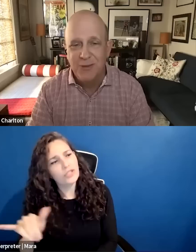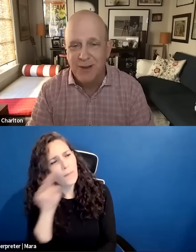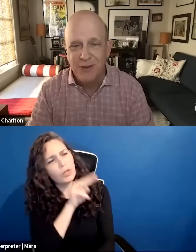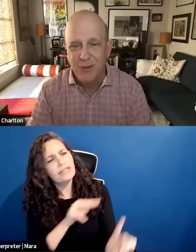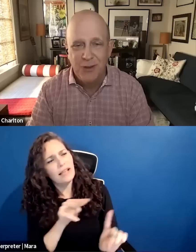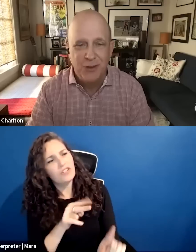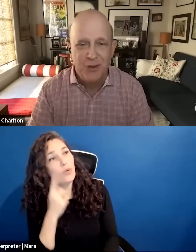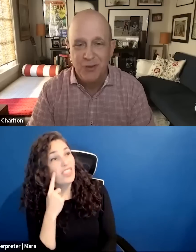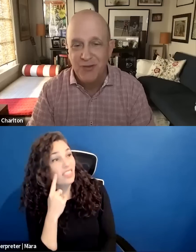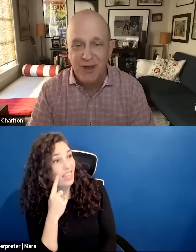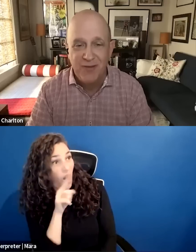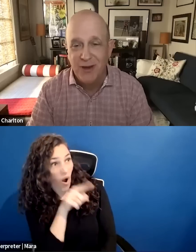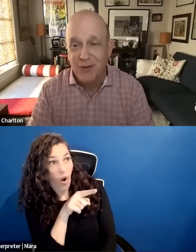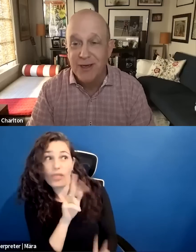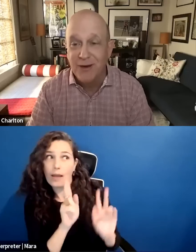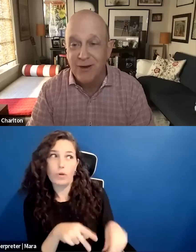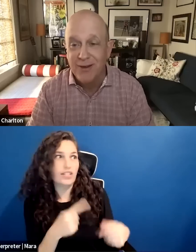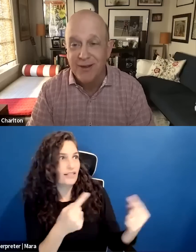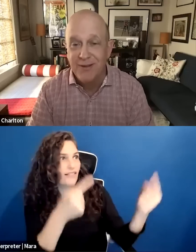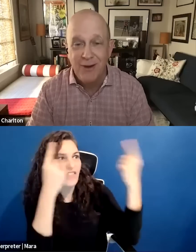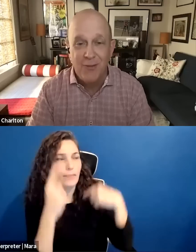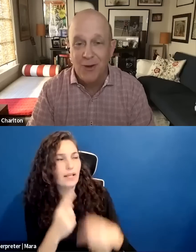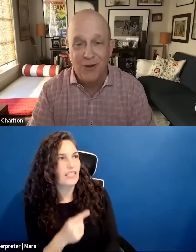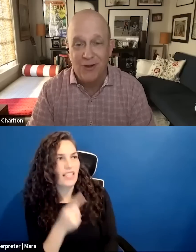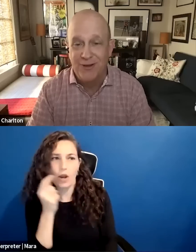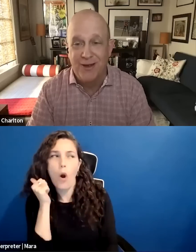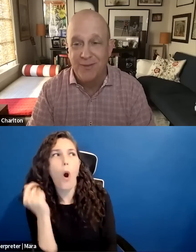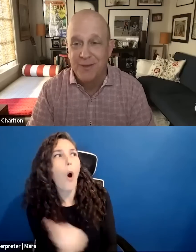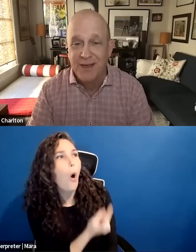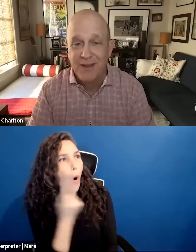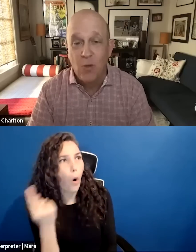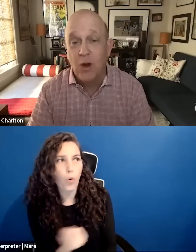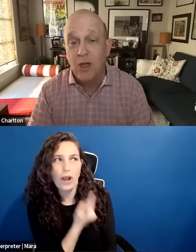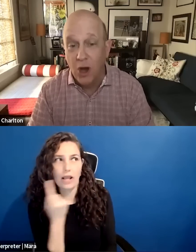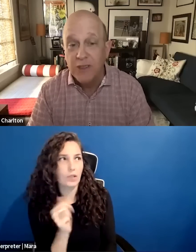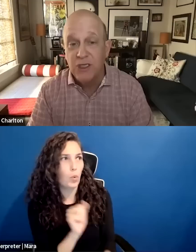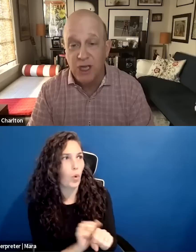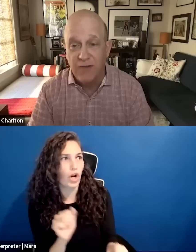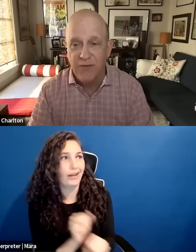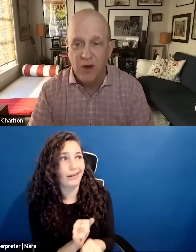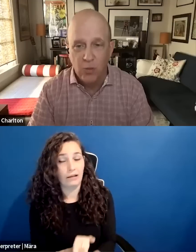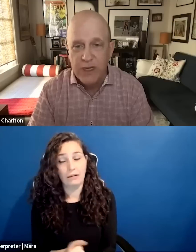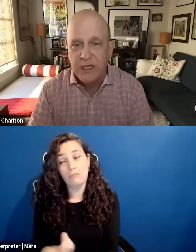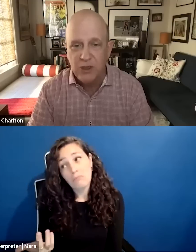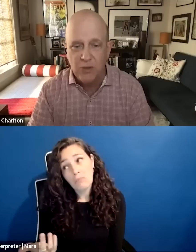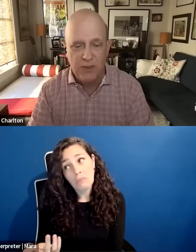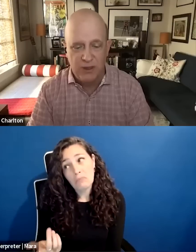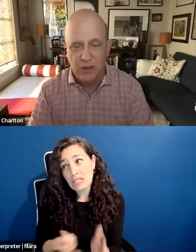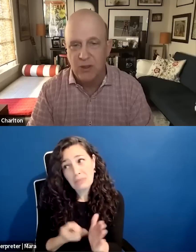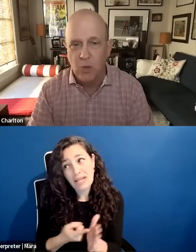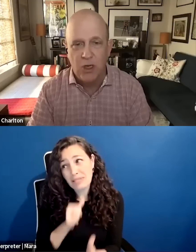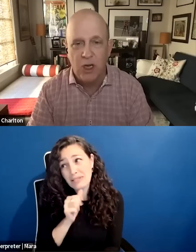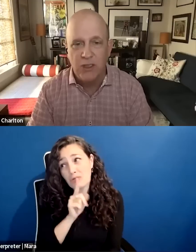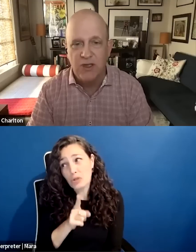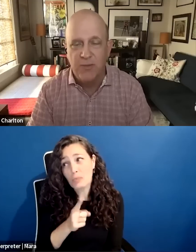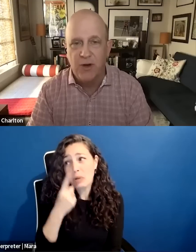and sometimes they're only doing a movie every other year. They're not working all the time. They're working on stuff, they're reading scripts, they're working on stuff,